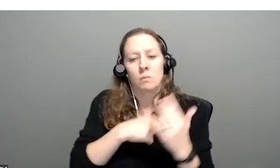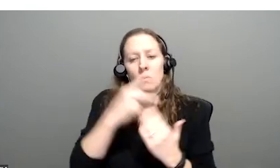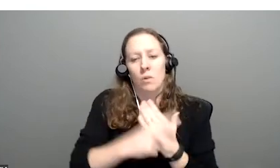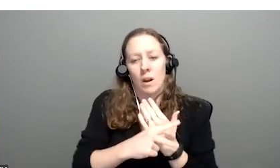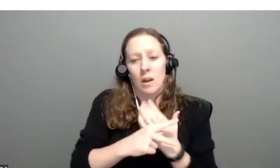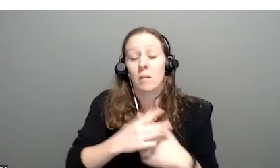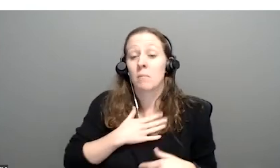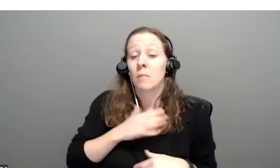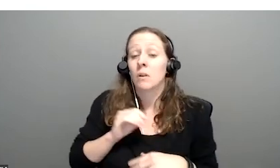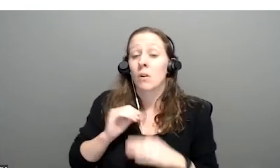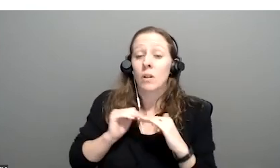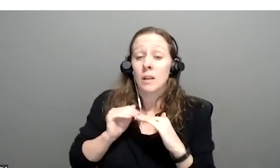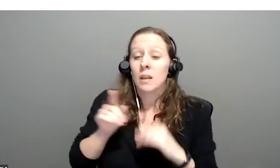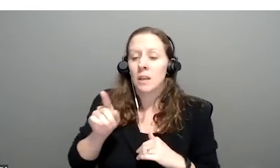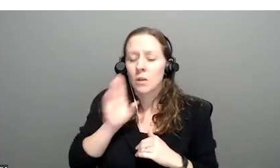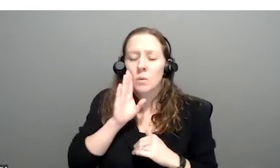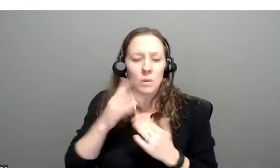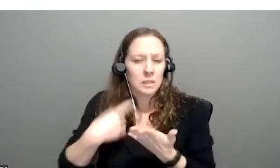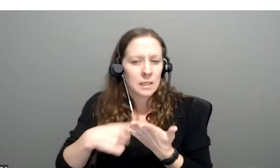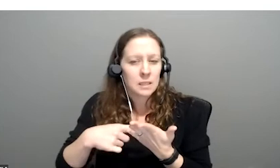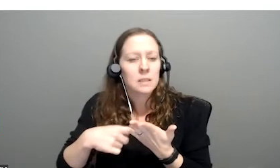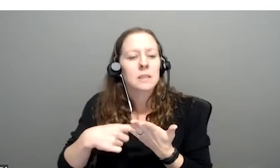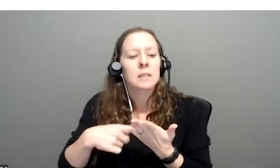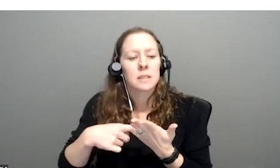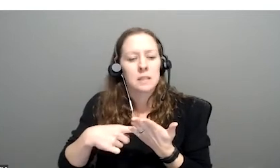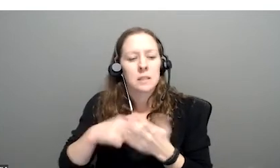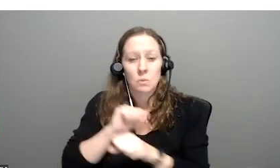in the context of the Opportunities Fund, but for the purpose of this slide, I really wanted